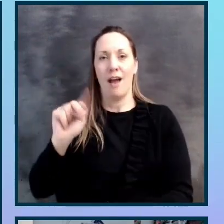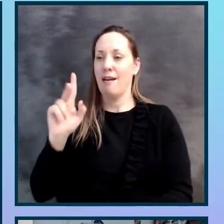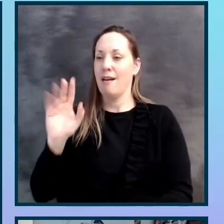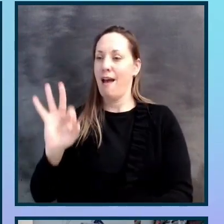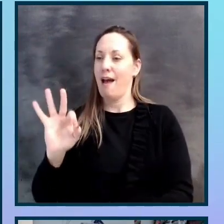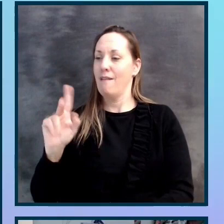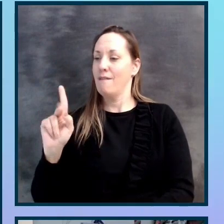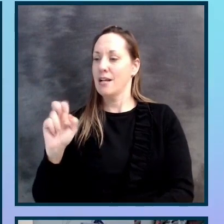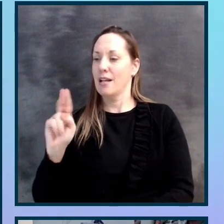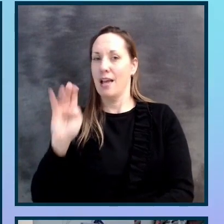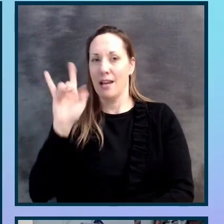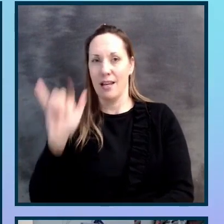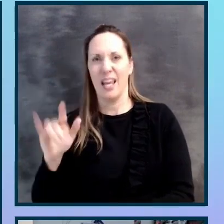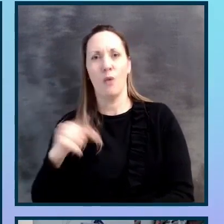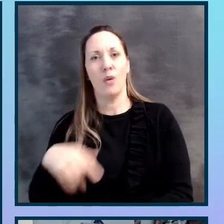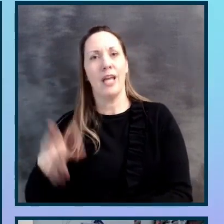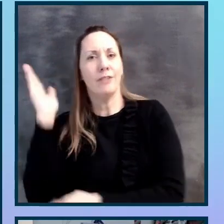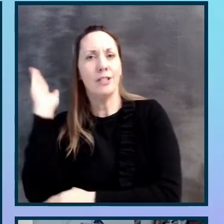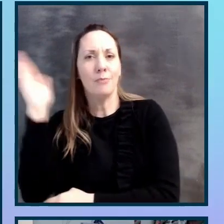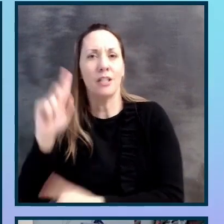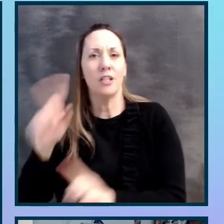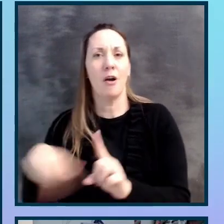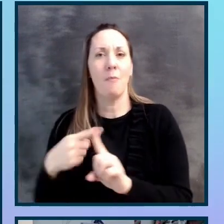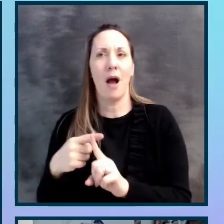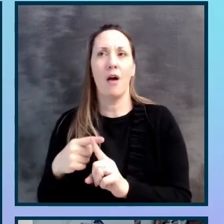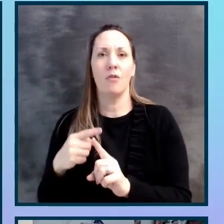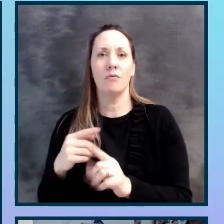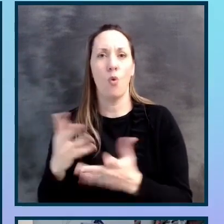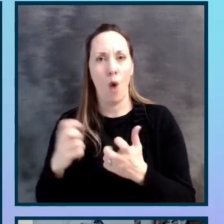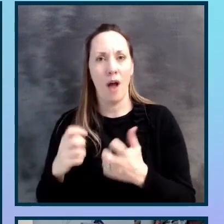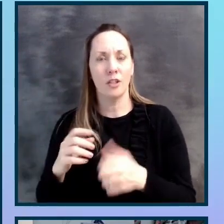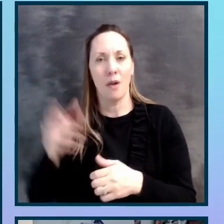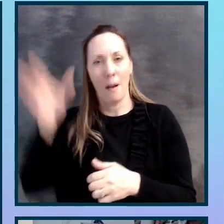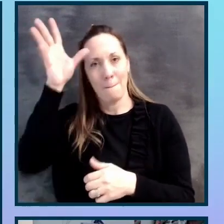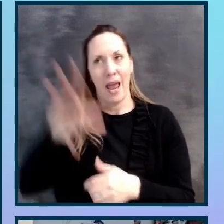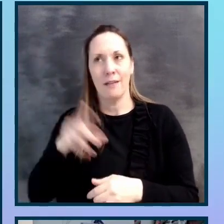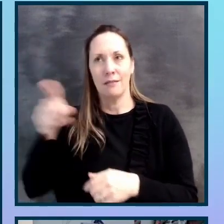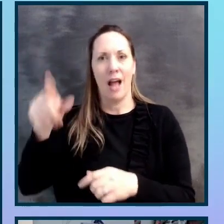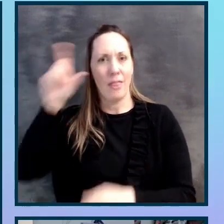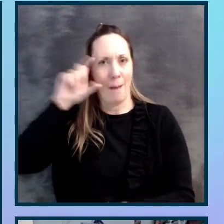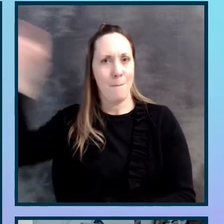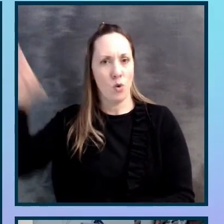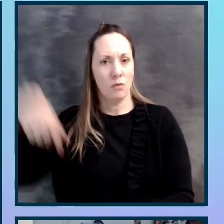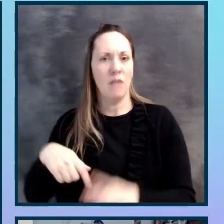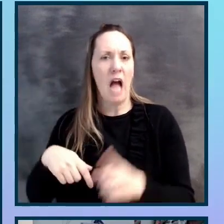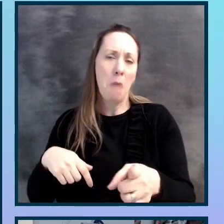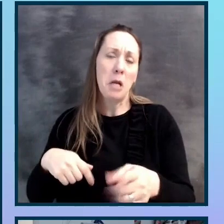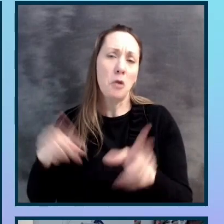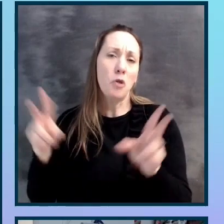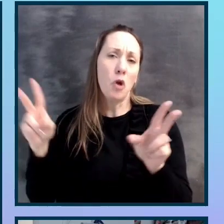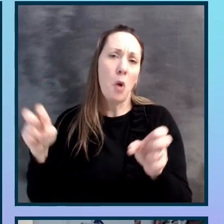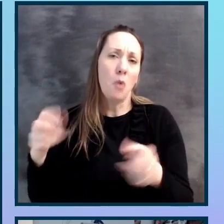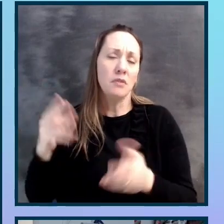about the pursuit of putting an American on the moon. It's a fairly well-known quote and you've probably heard of it several times.